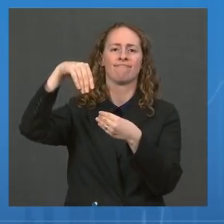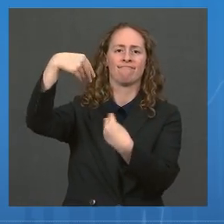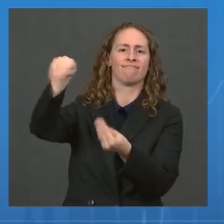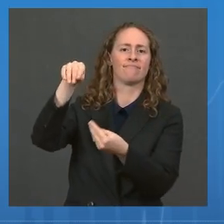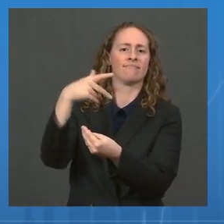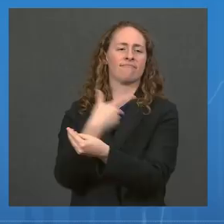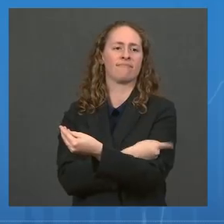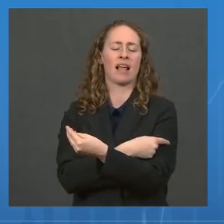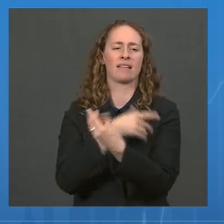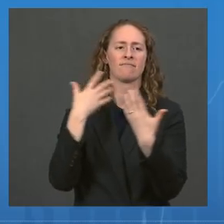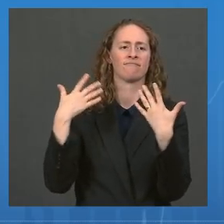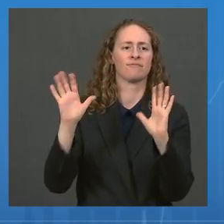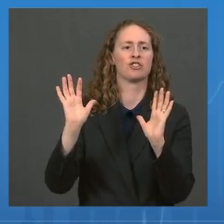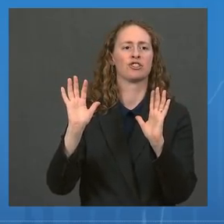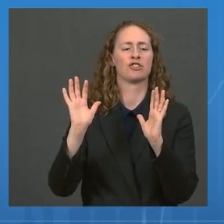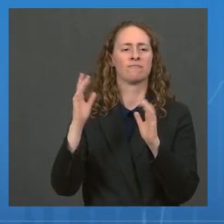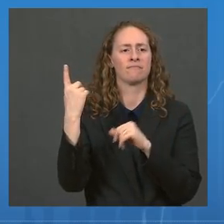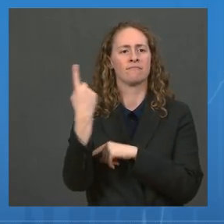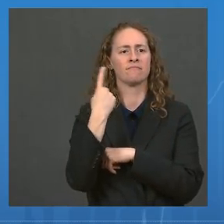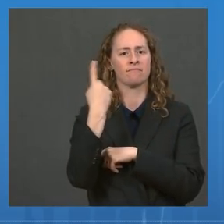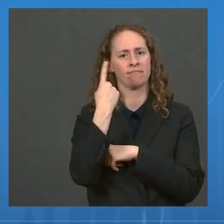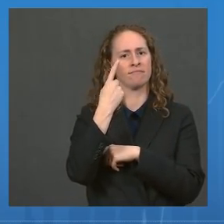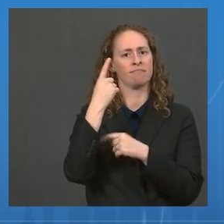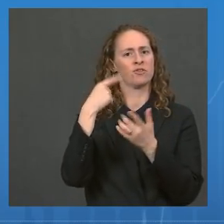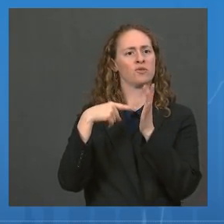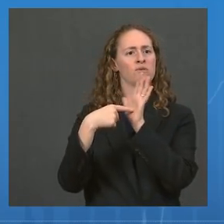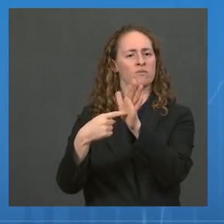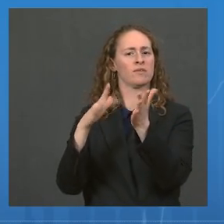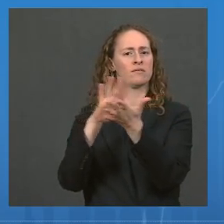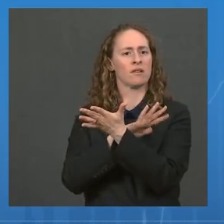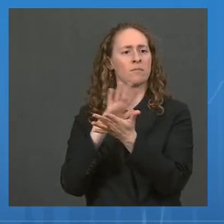or is this going to be sort of a Wild West situation?